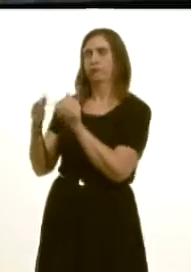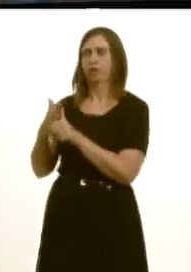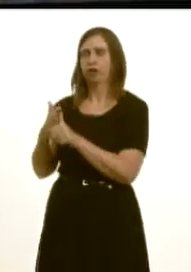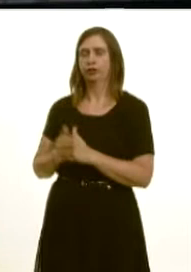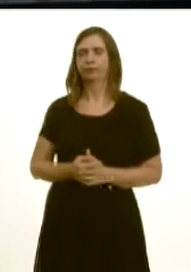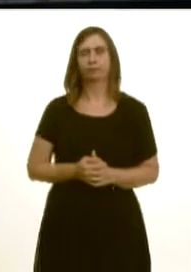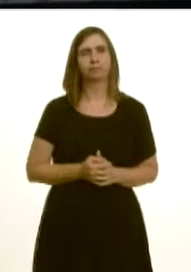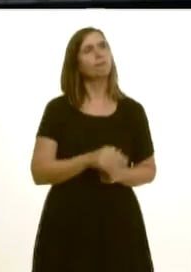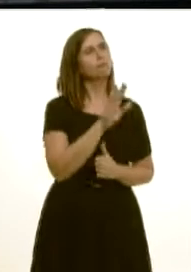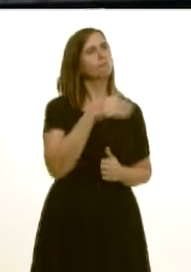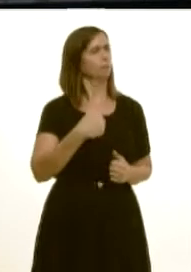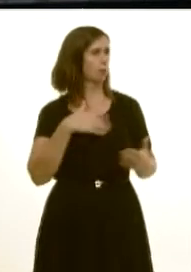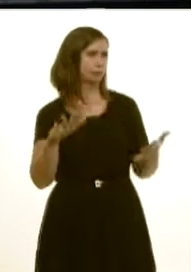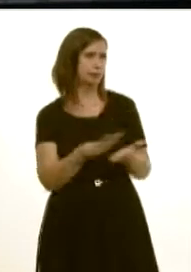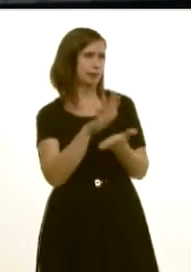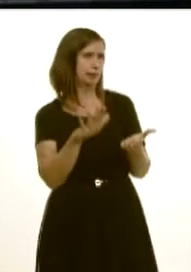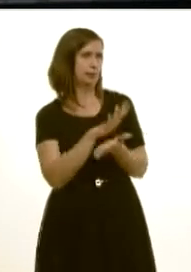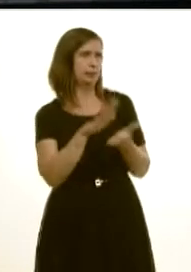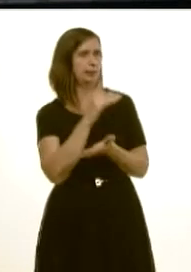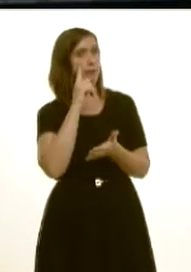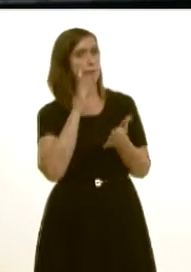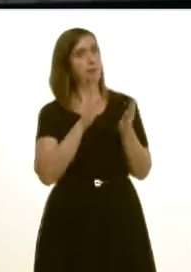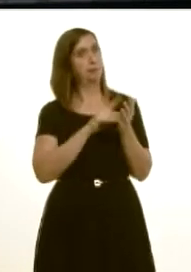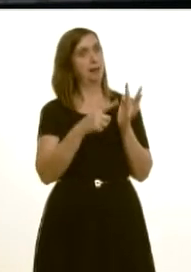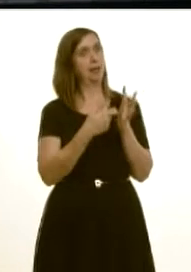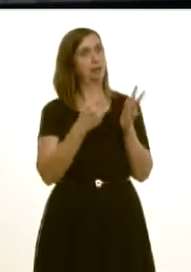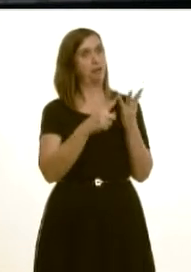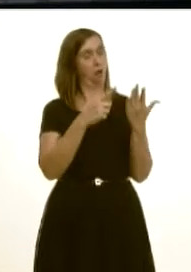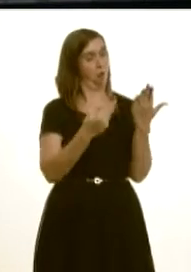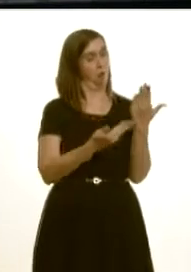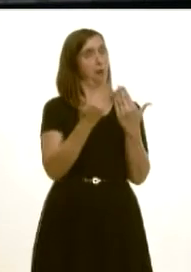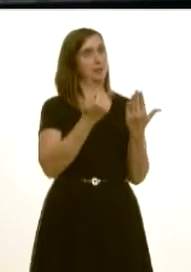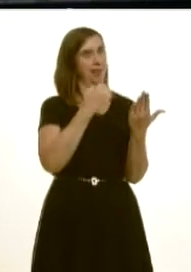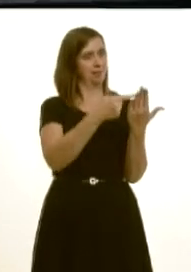to be made. Jocelyn Davies: First Minister, I was pleased to see the update on the metro, especially the extension at Ebbw Vale into the town and,